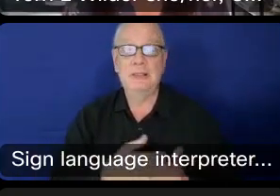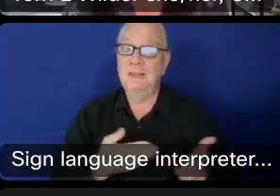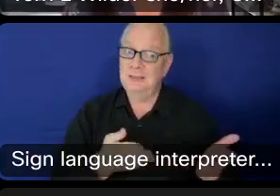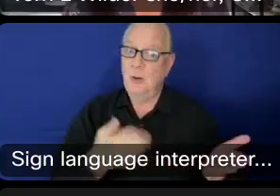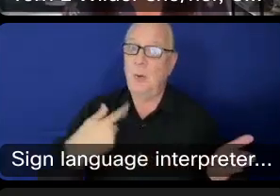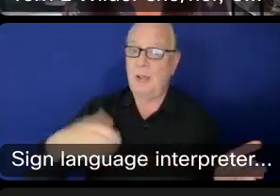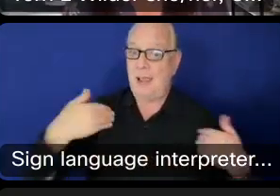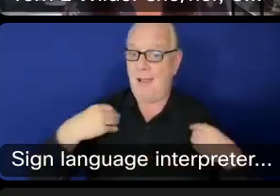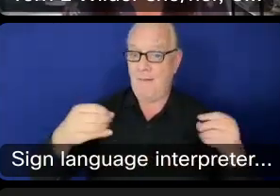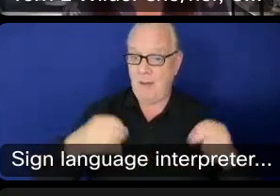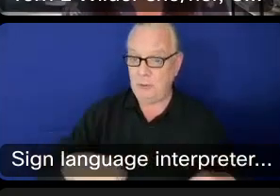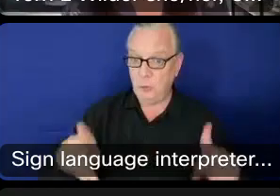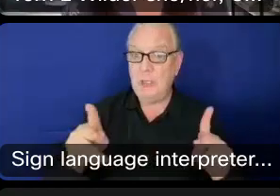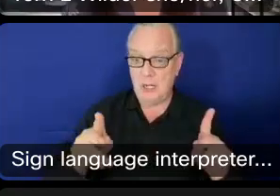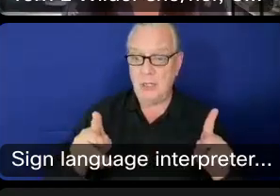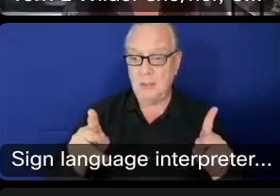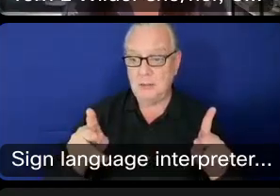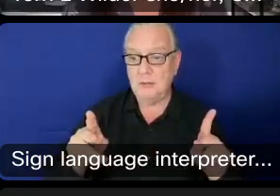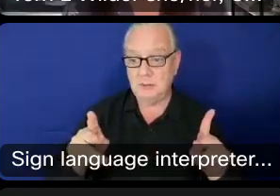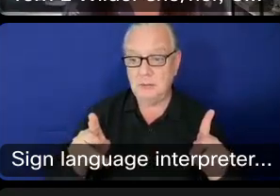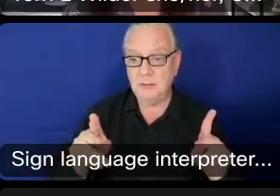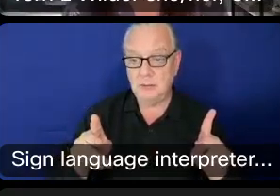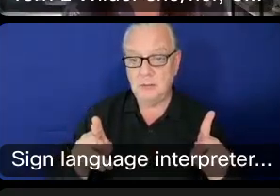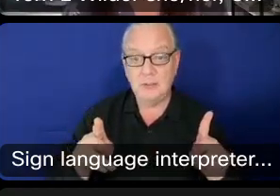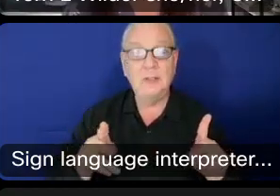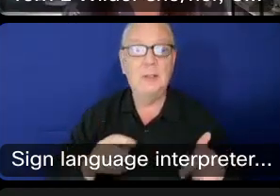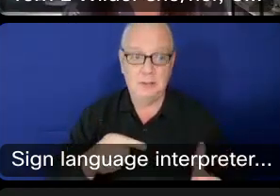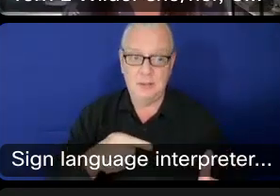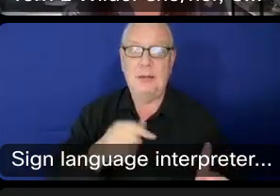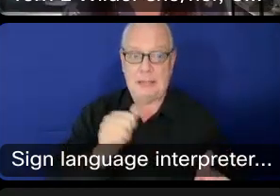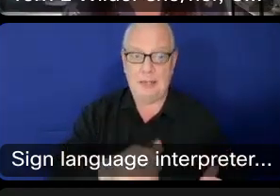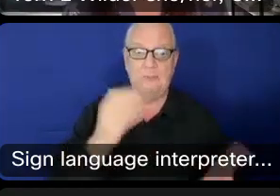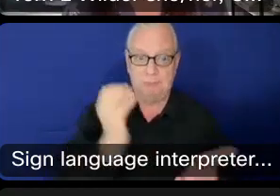to make sure that folks get access to the services and get